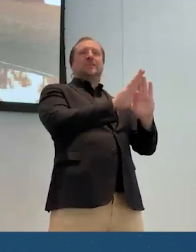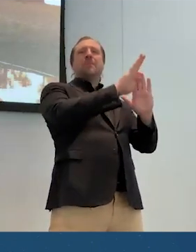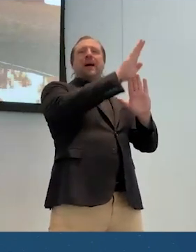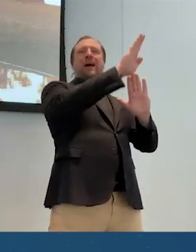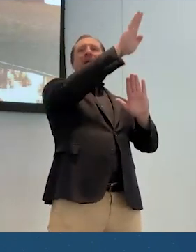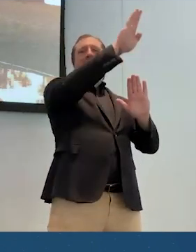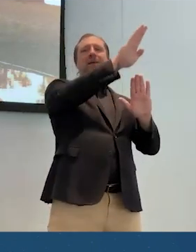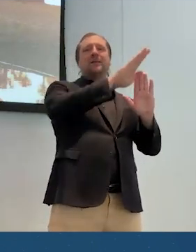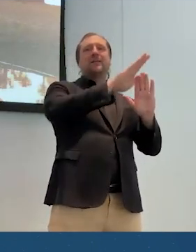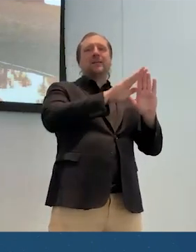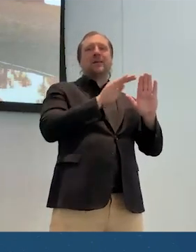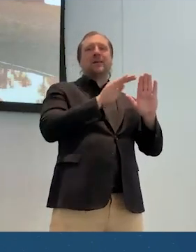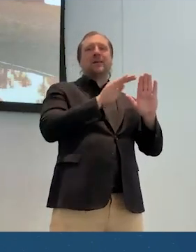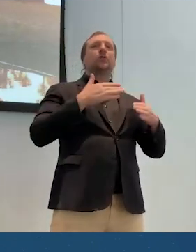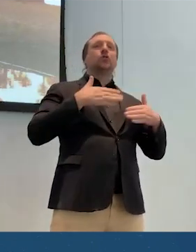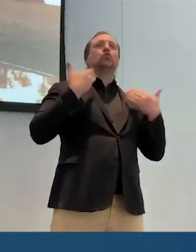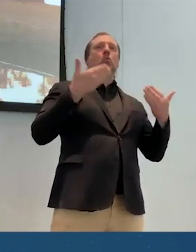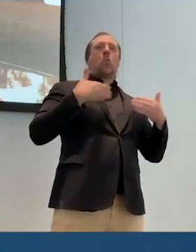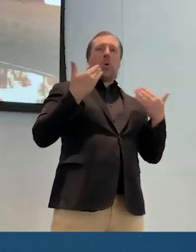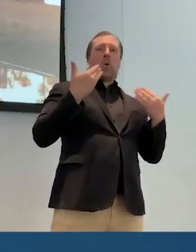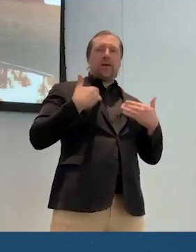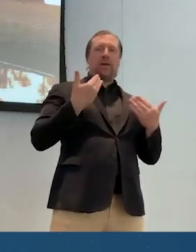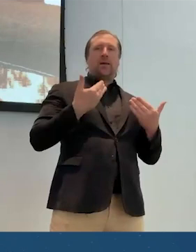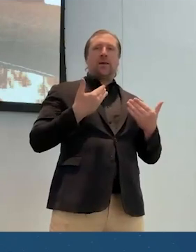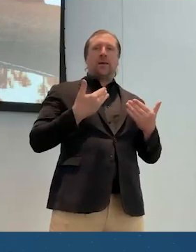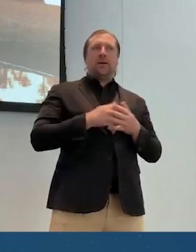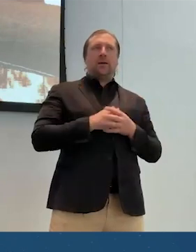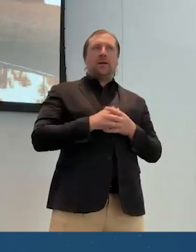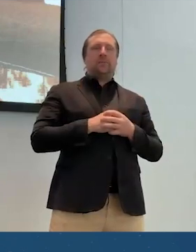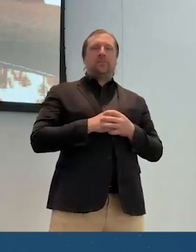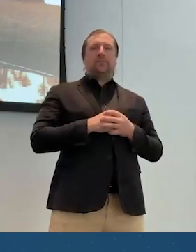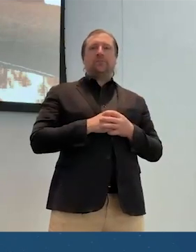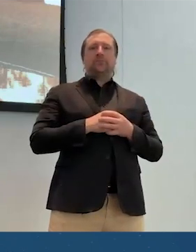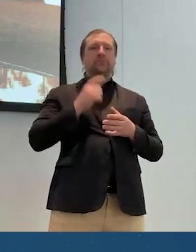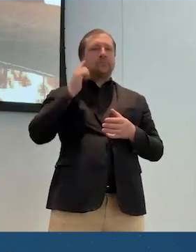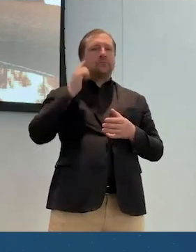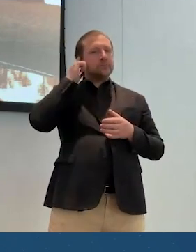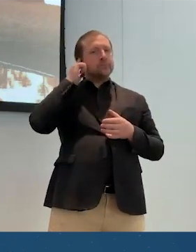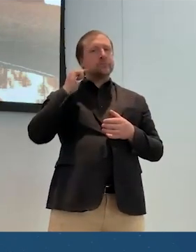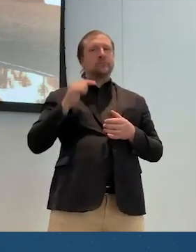with successful refinements of the system, which increases the satisfaction.